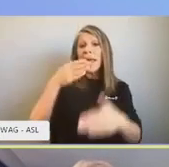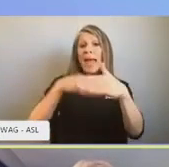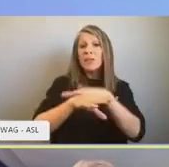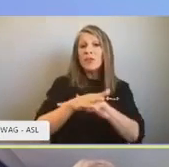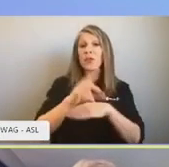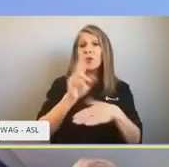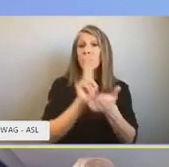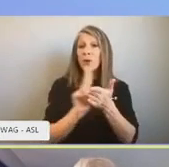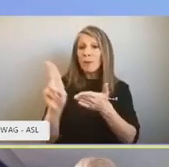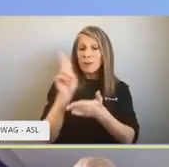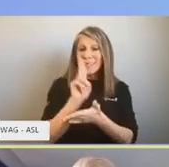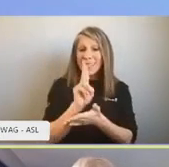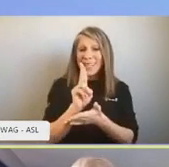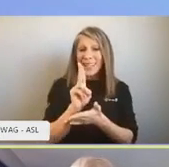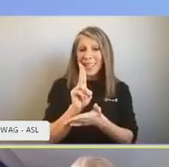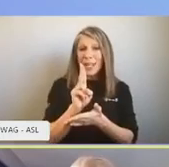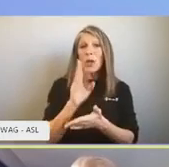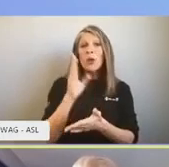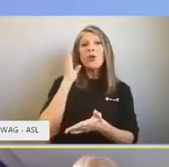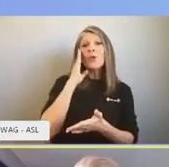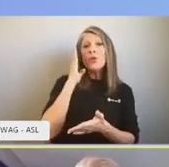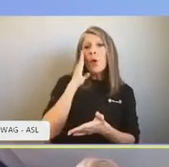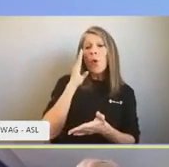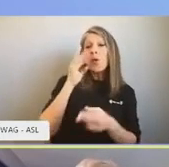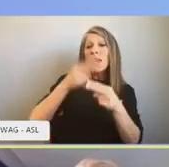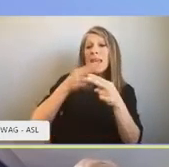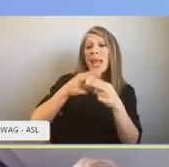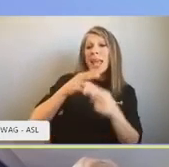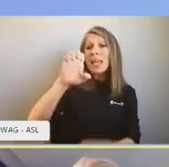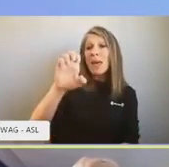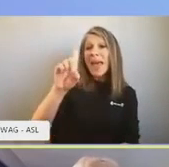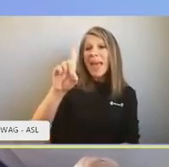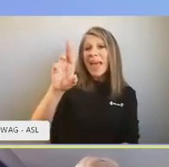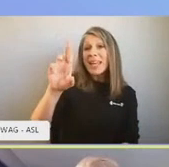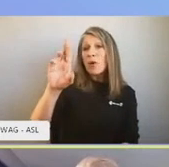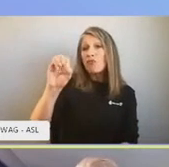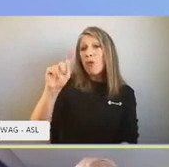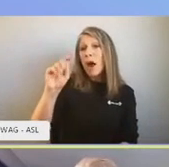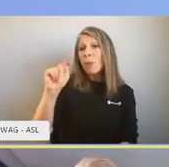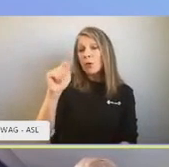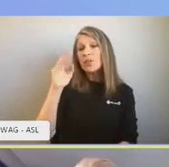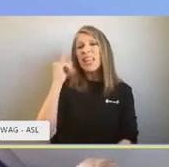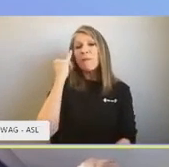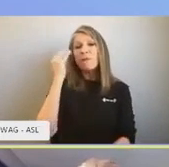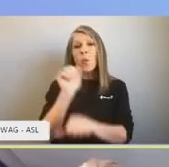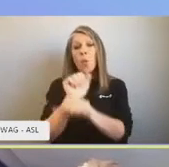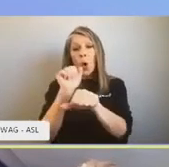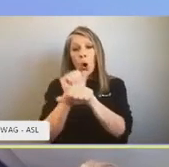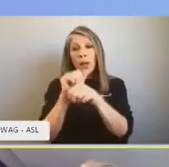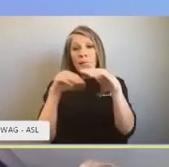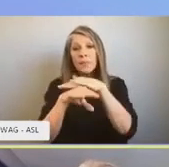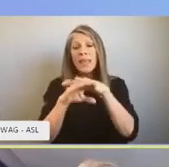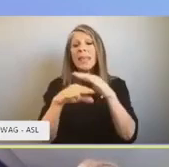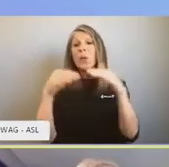back to 1962, when two men entered university. You probably know the name Ed